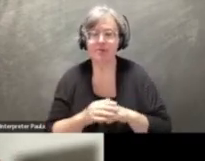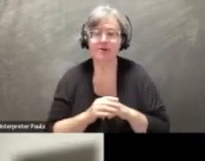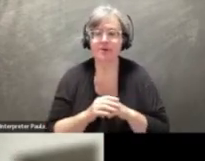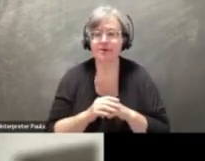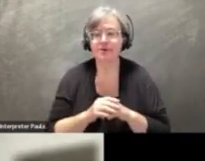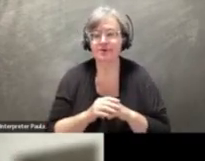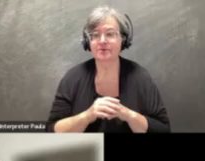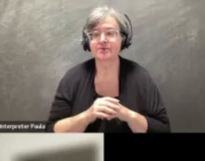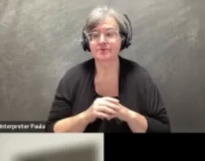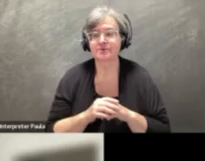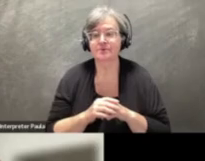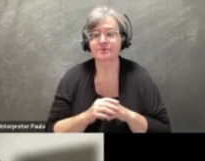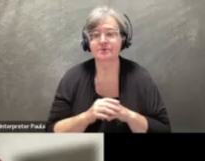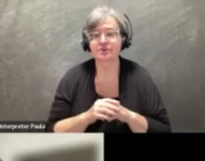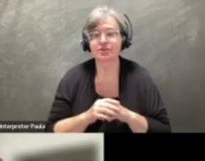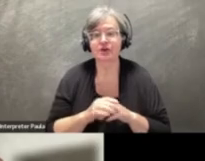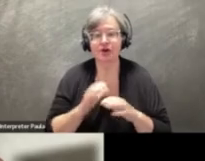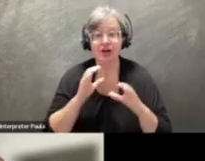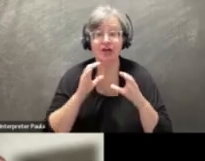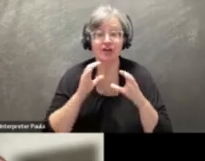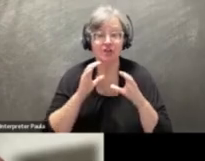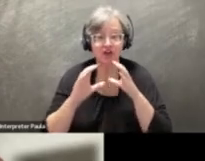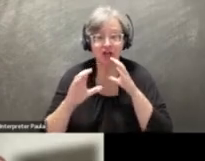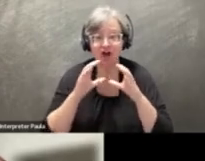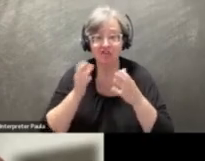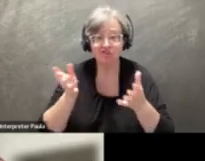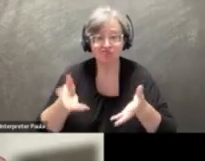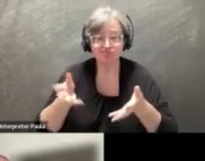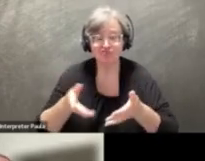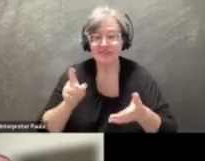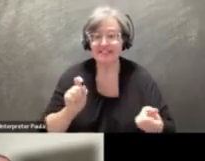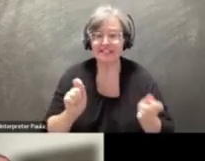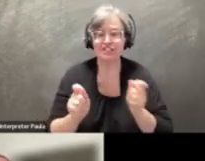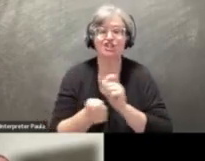And the conversation really needs to change, to be one that